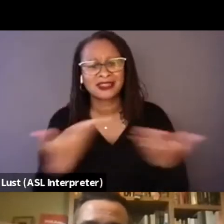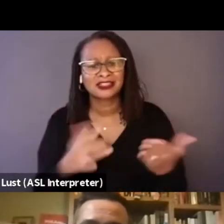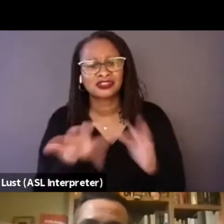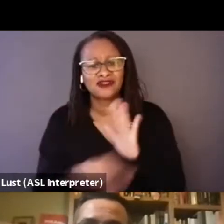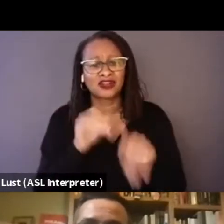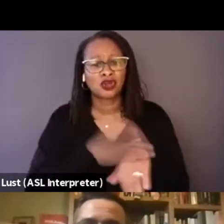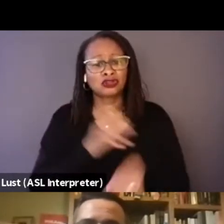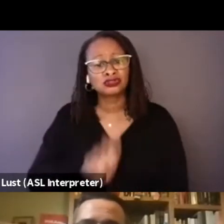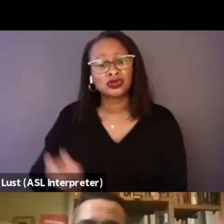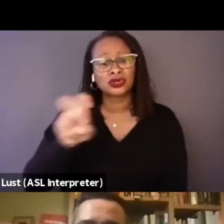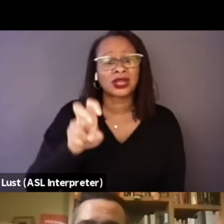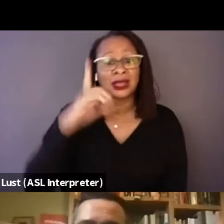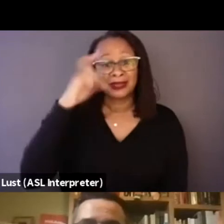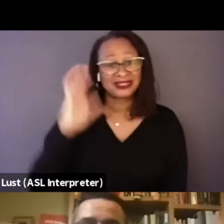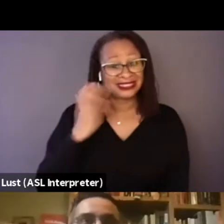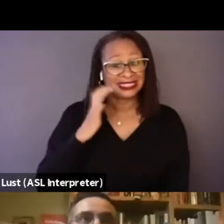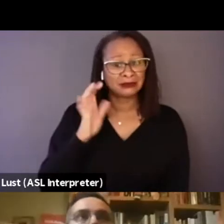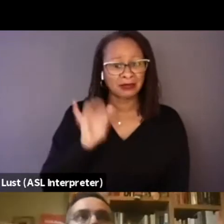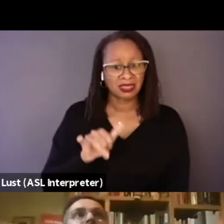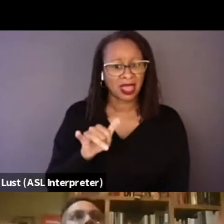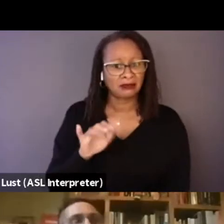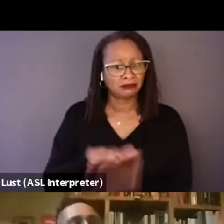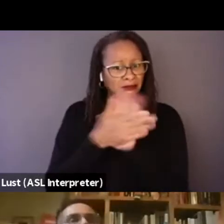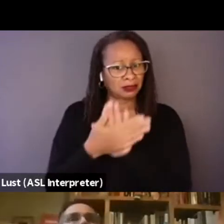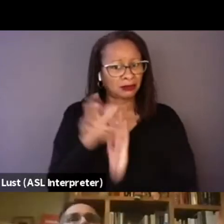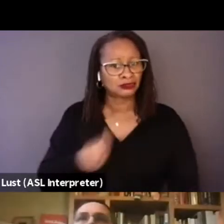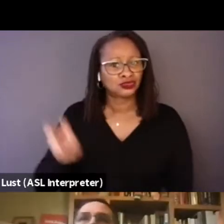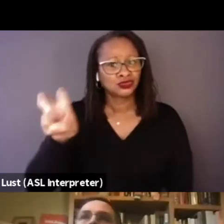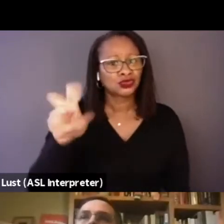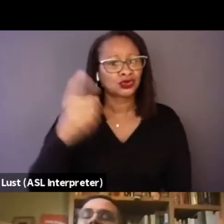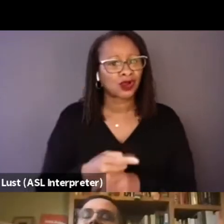'Cause it seems like it was a journey. Yeah, yeah, certainly.